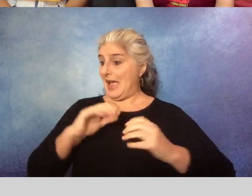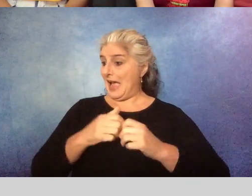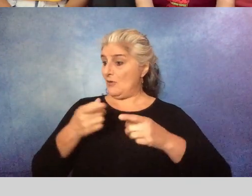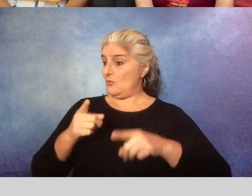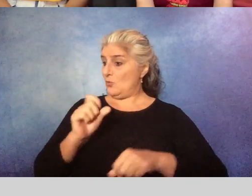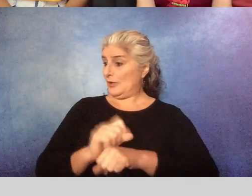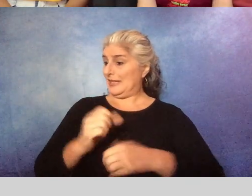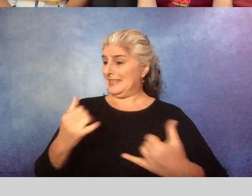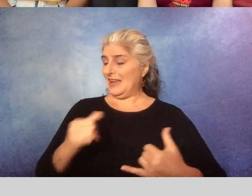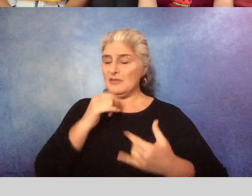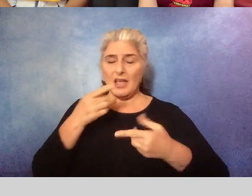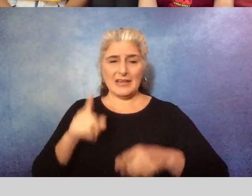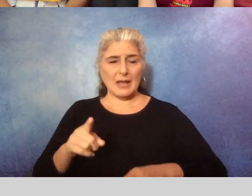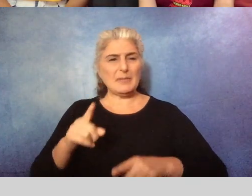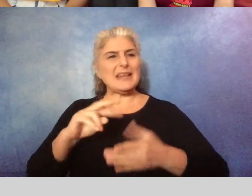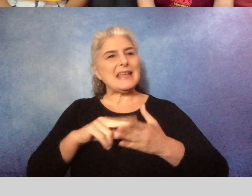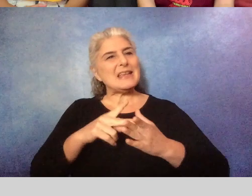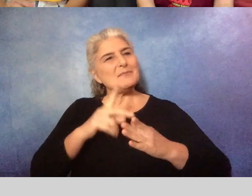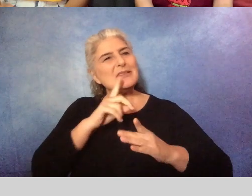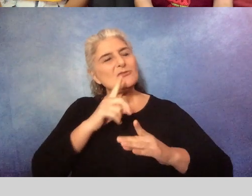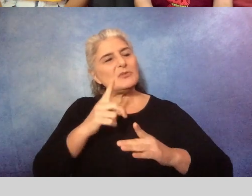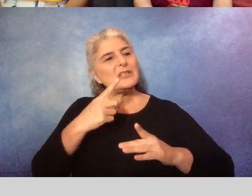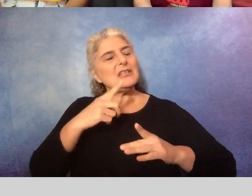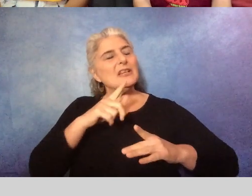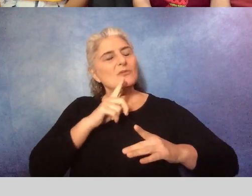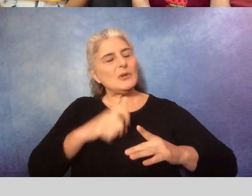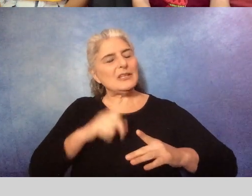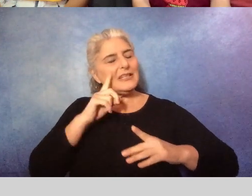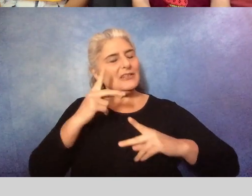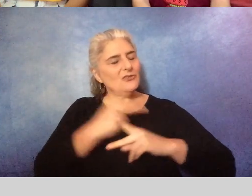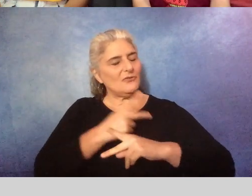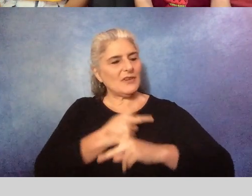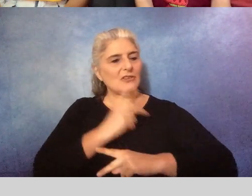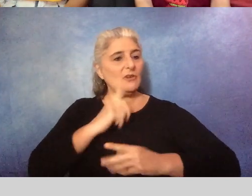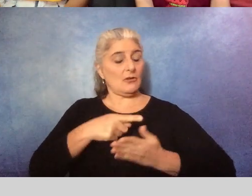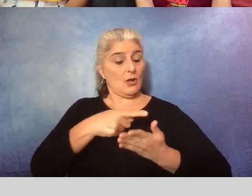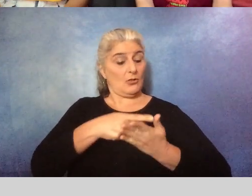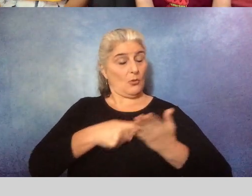And in other words, they should link the whats, the assets